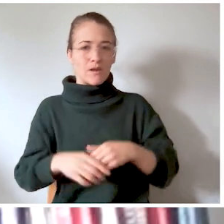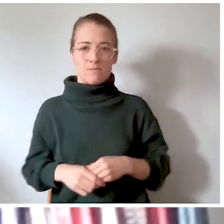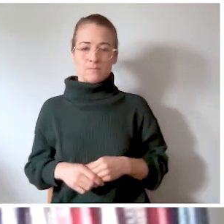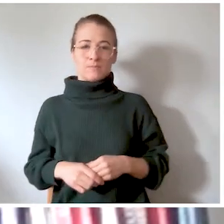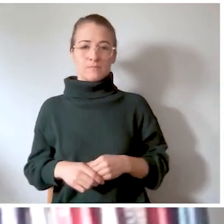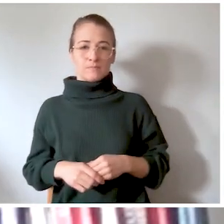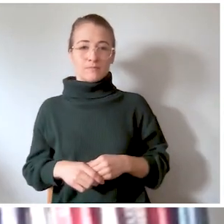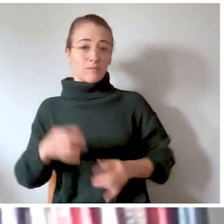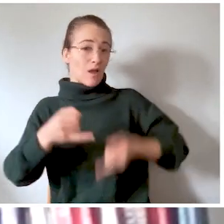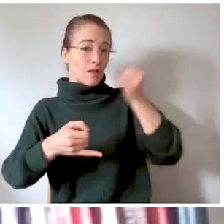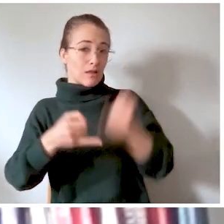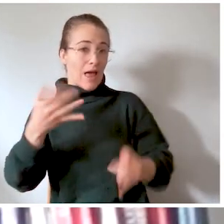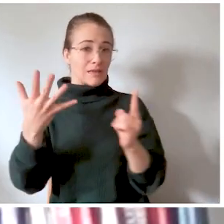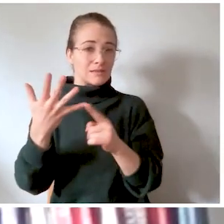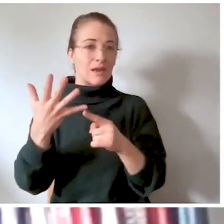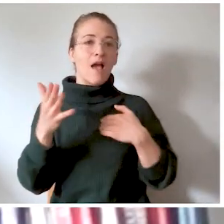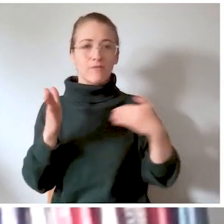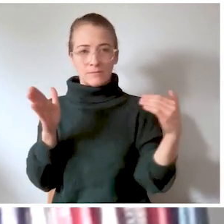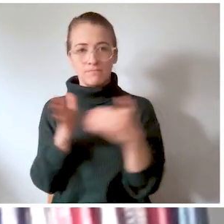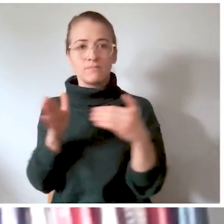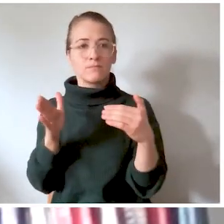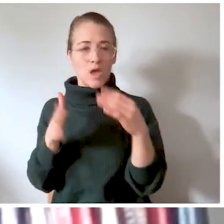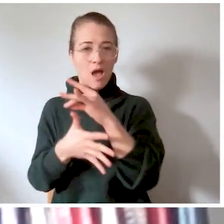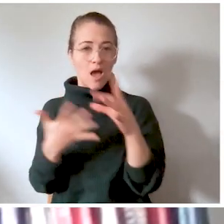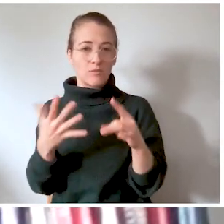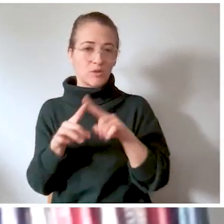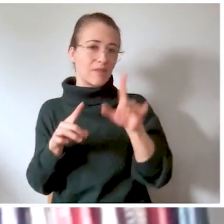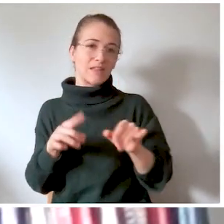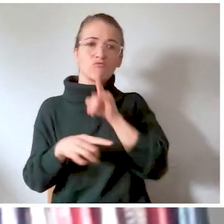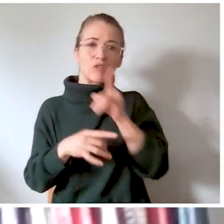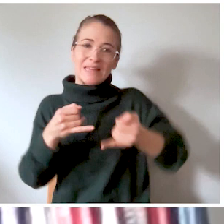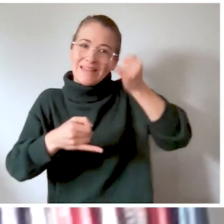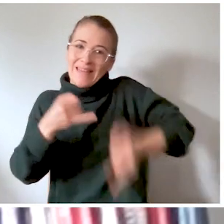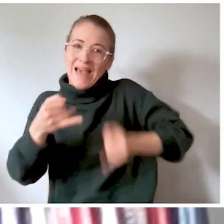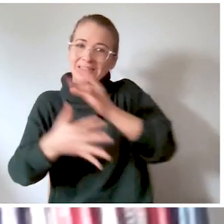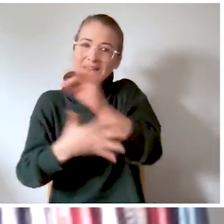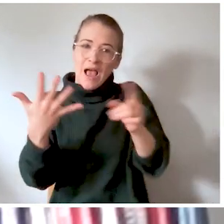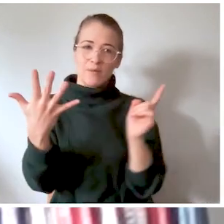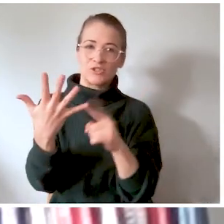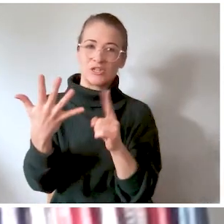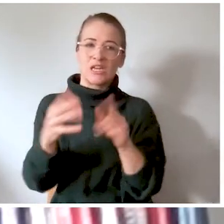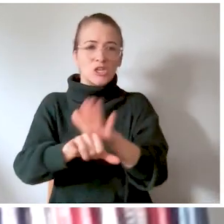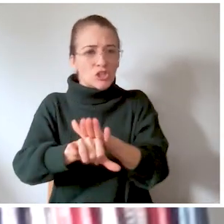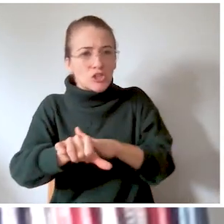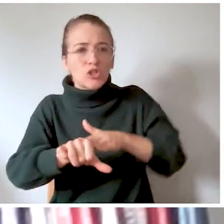Lastly, there's litigation as an option, but that's really the last resort. That's the slowest-moving possible way